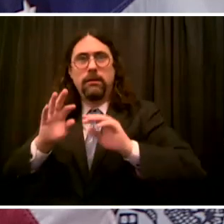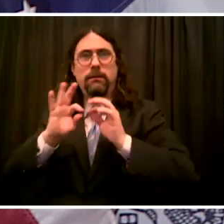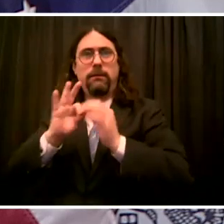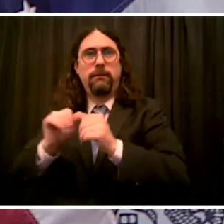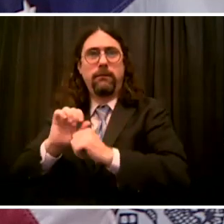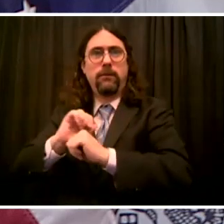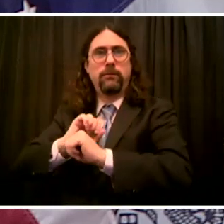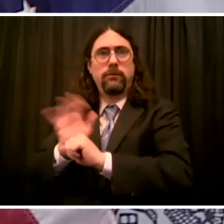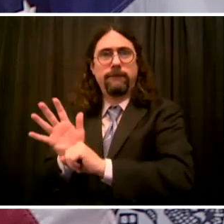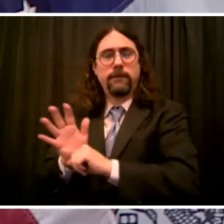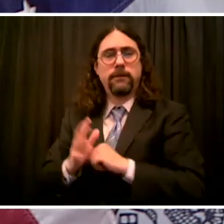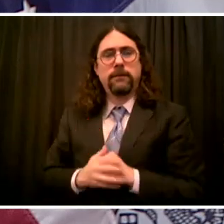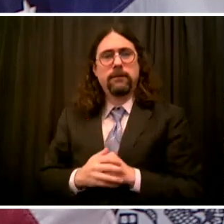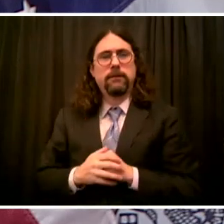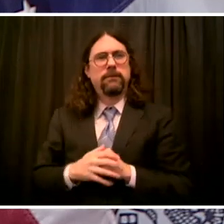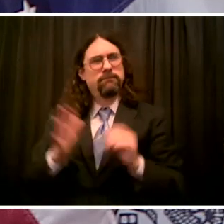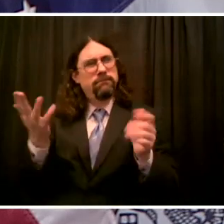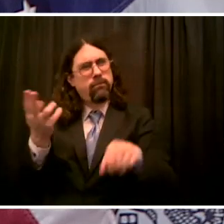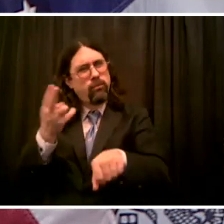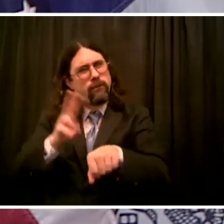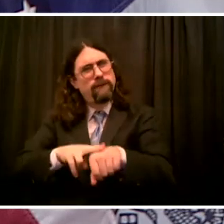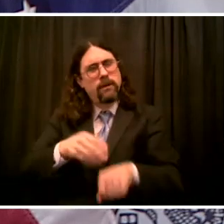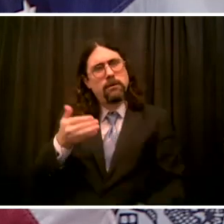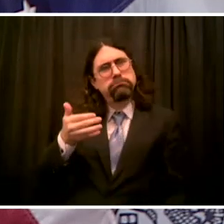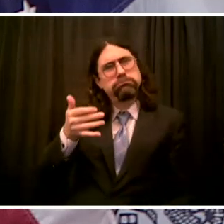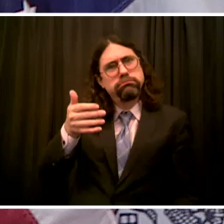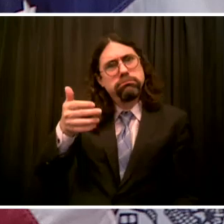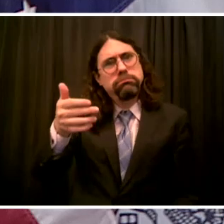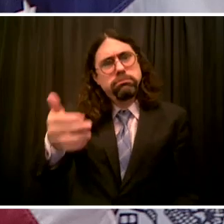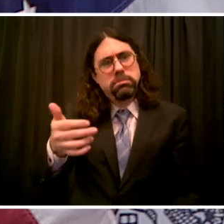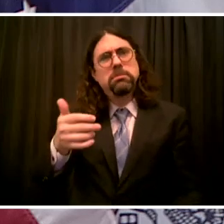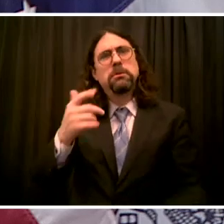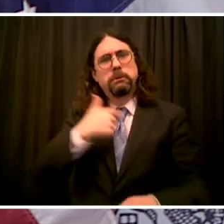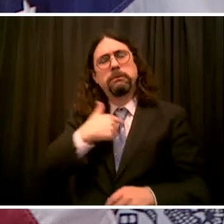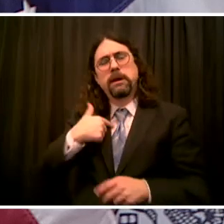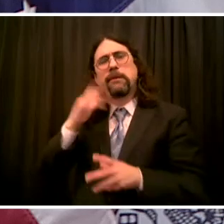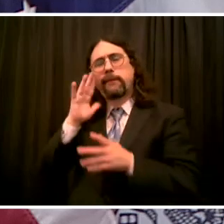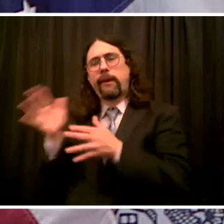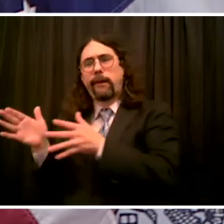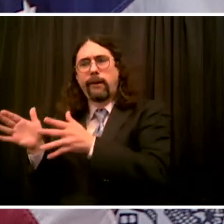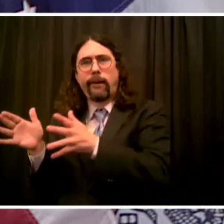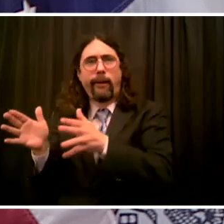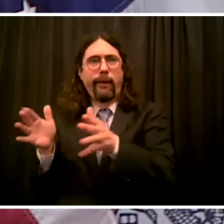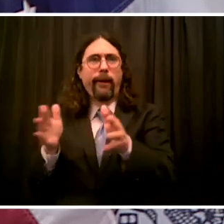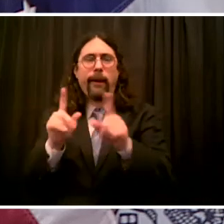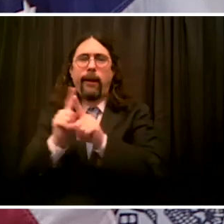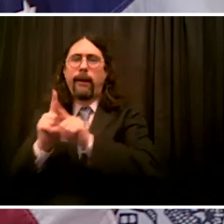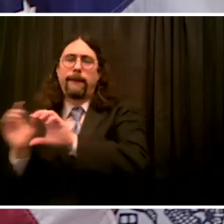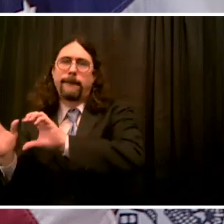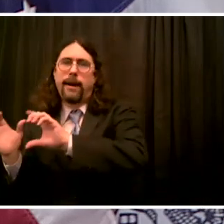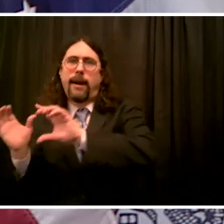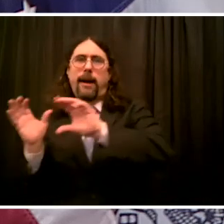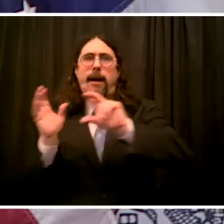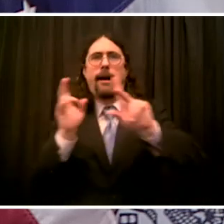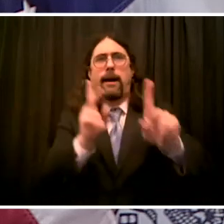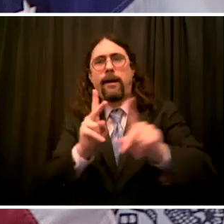THE VAST MAJORITY OF DAYS OF THE WEEK. OVER TIME, WE'RE CERTAINLY GOING TO BE RE-ESTABLISHING SOME OF OUR PREVIOUS HABITS.